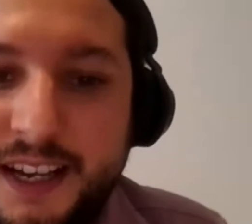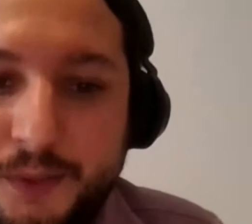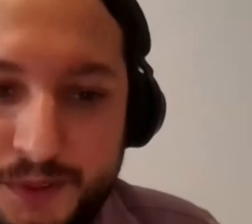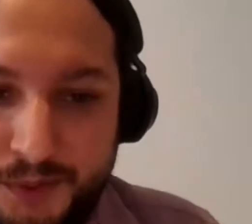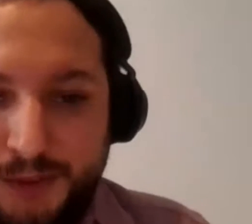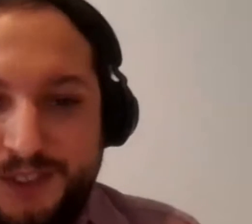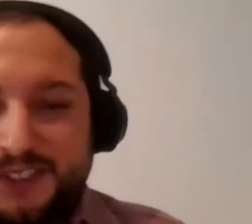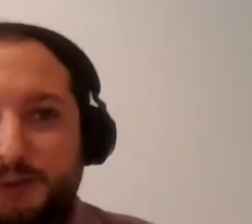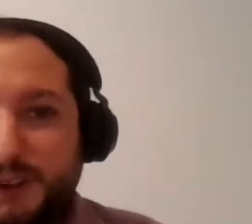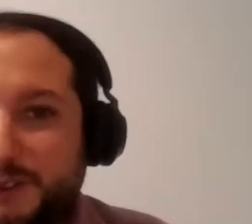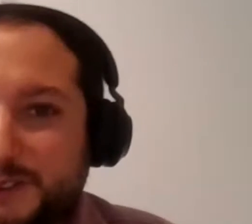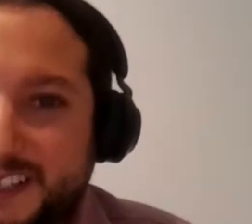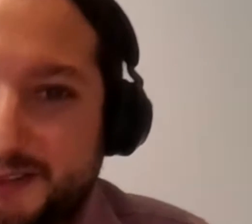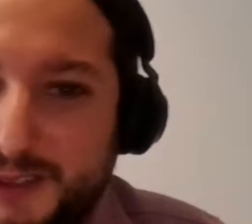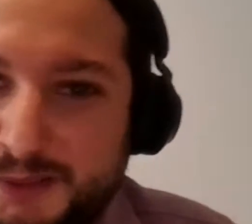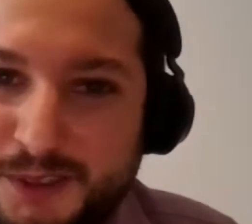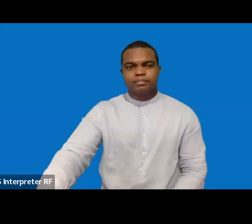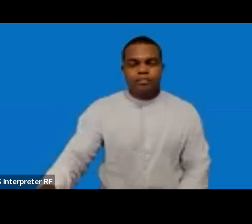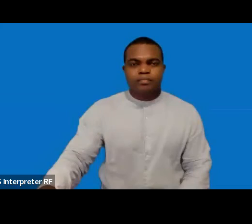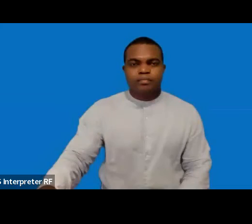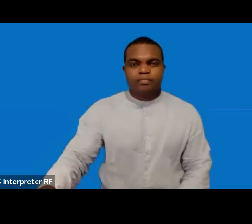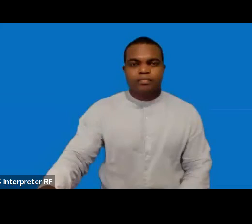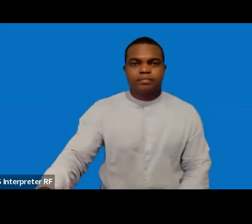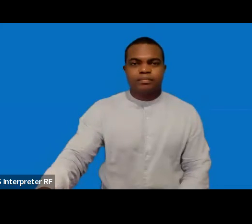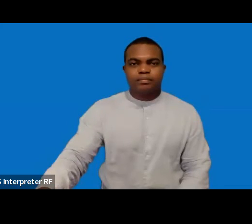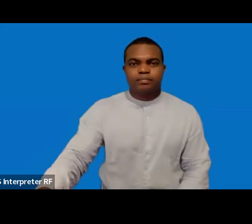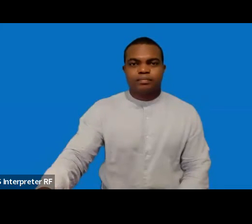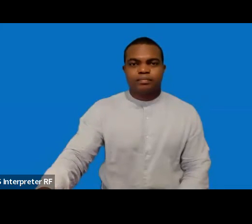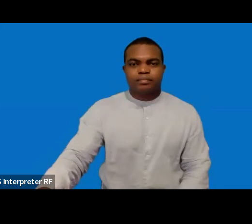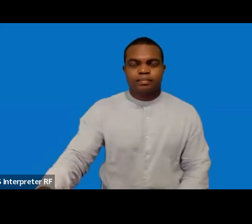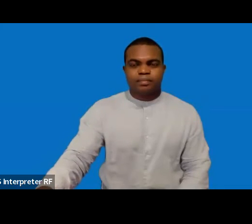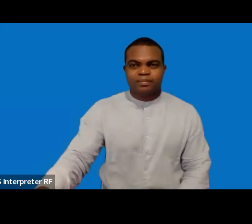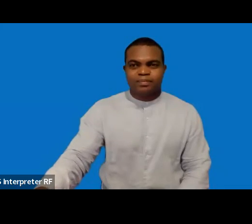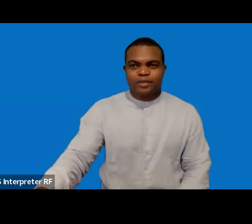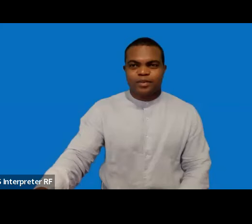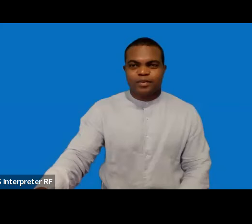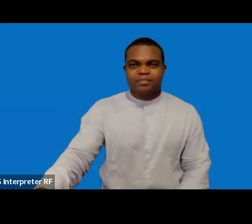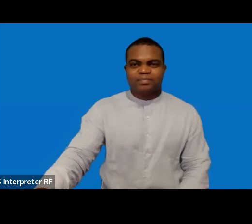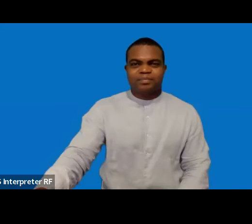First, I want to thank everyone for the excellent questions you put in the Q&A box.